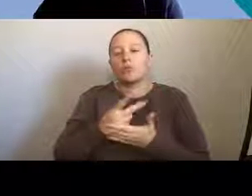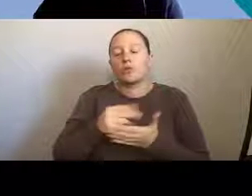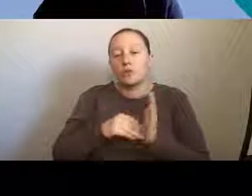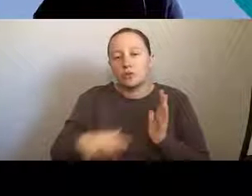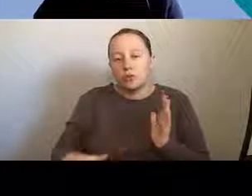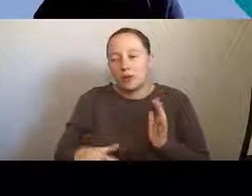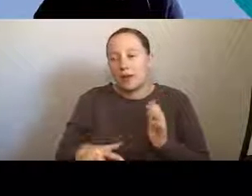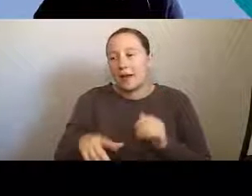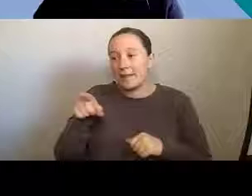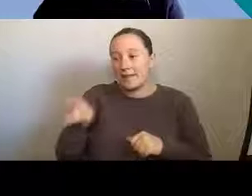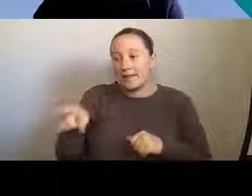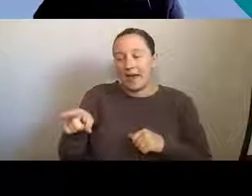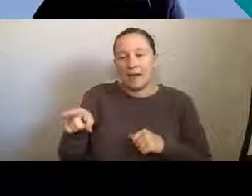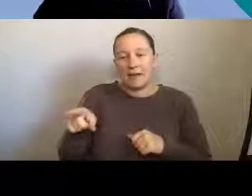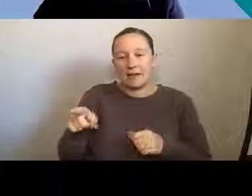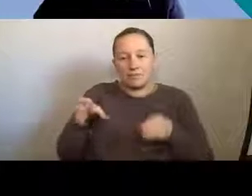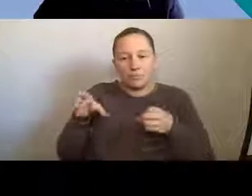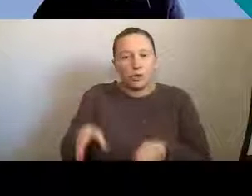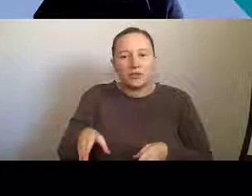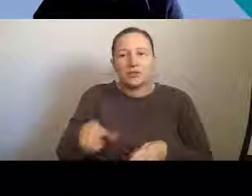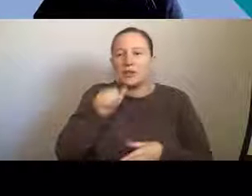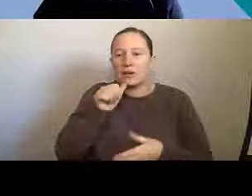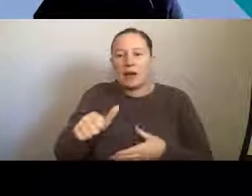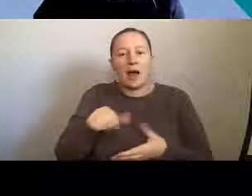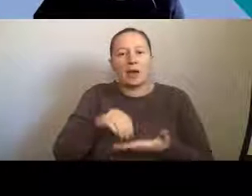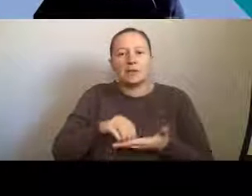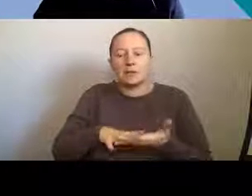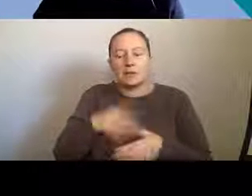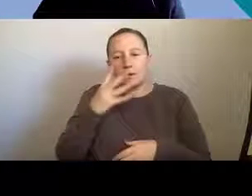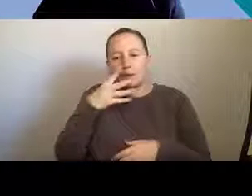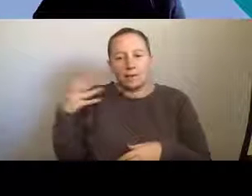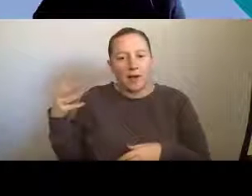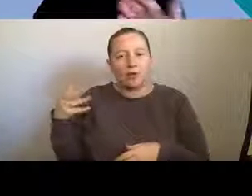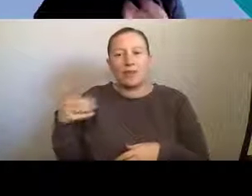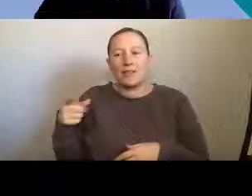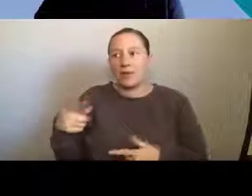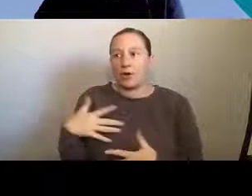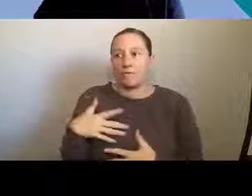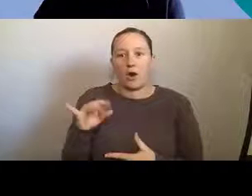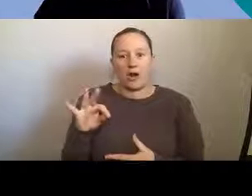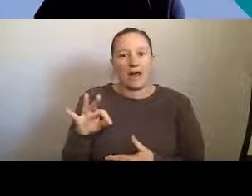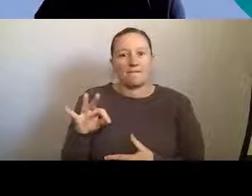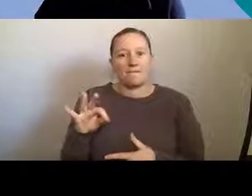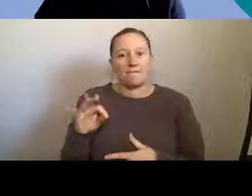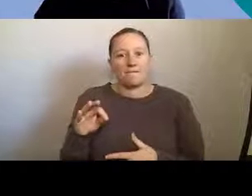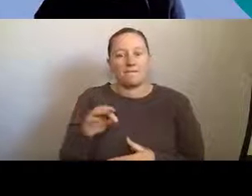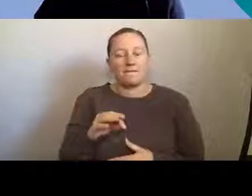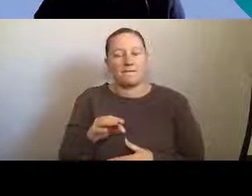is an undocumented migrant with a fear of authority, and you are perceived as an authority figure?